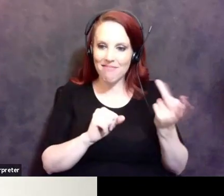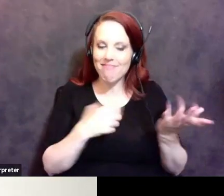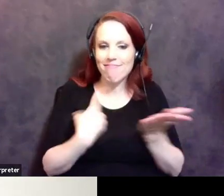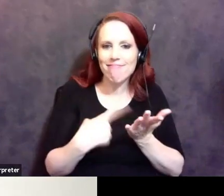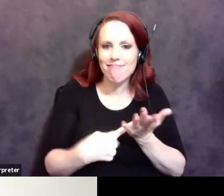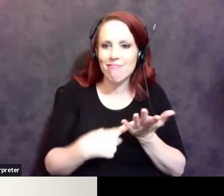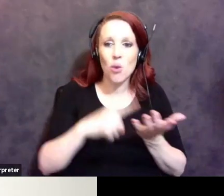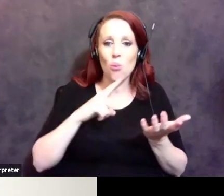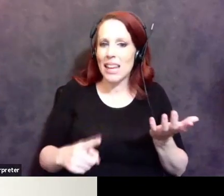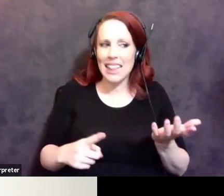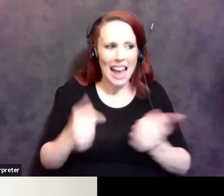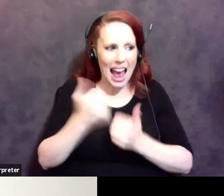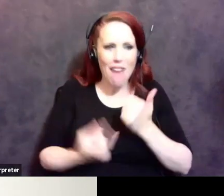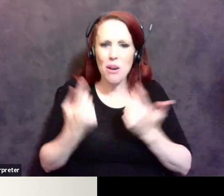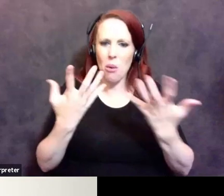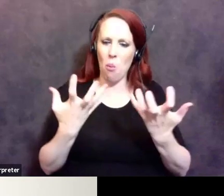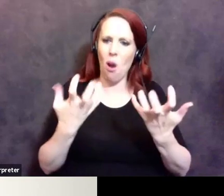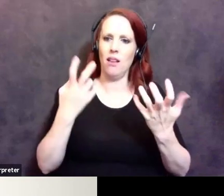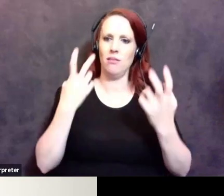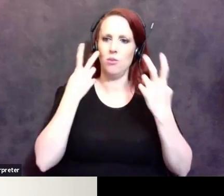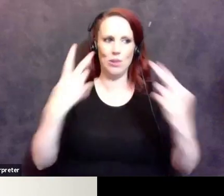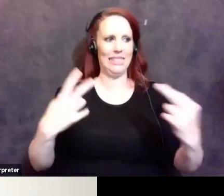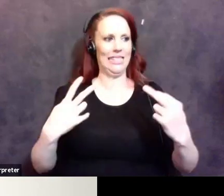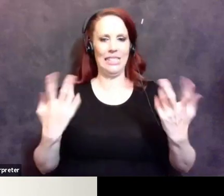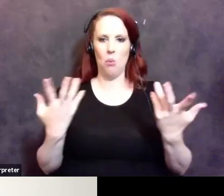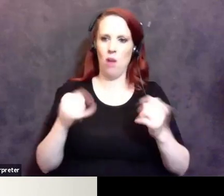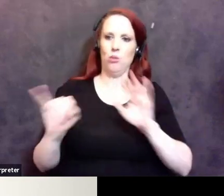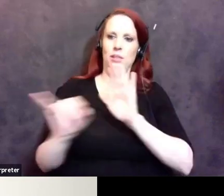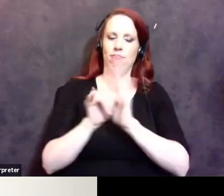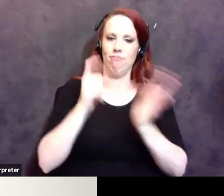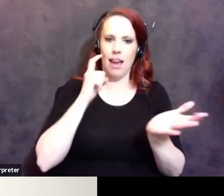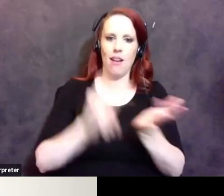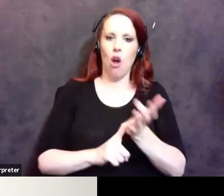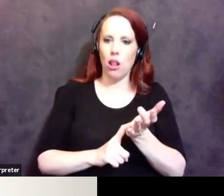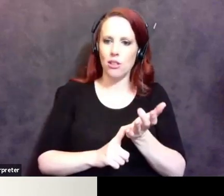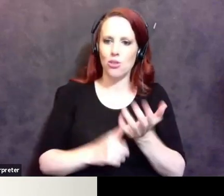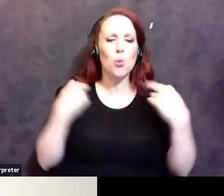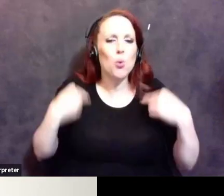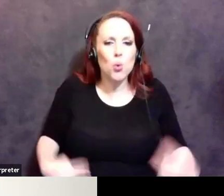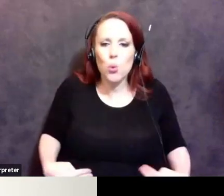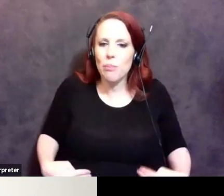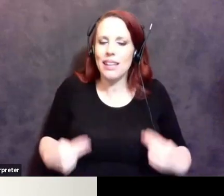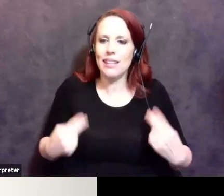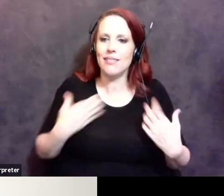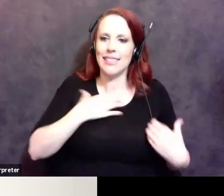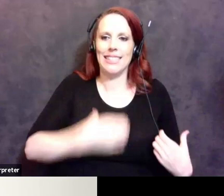all of us just want to be seen. There is just such a human desire to want to be seen that